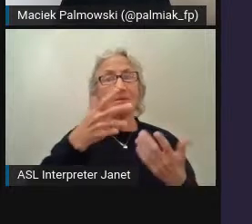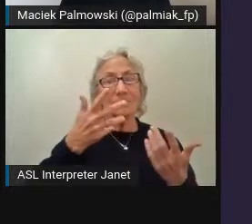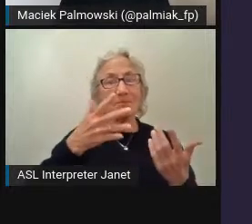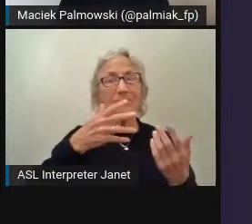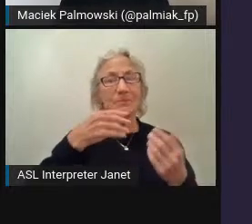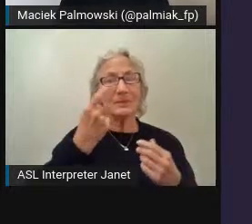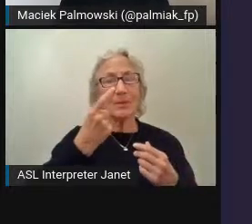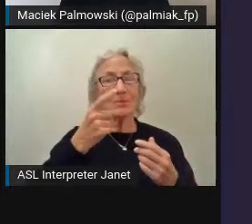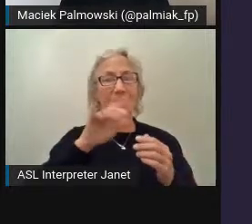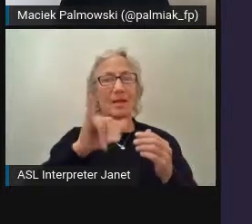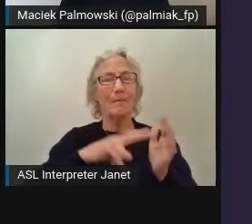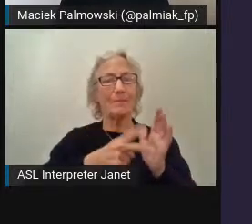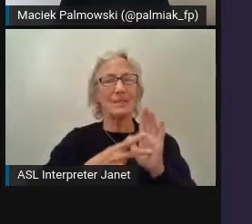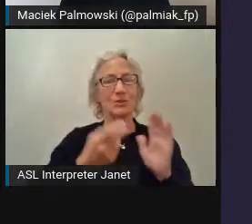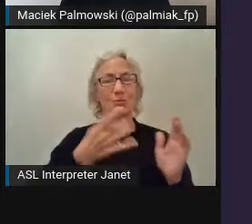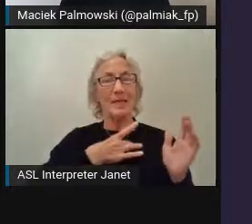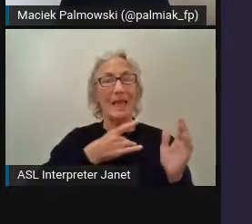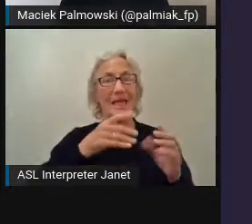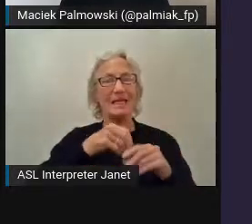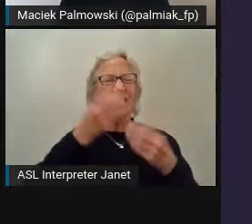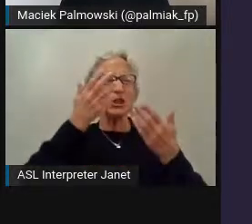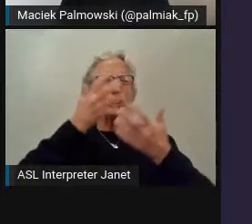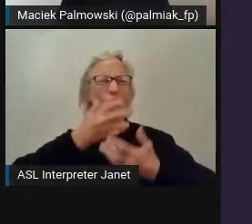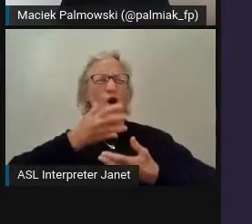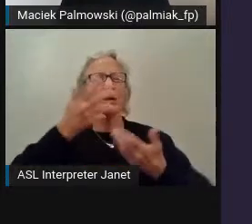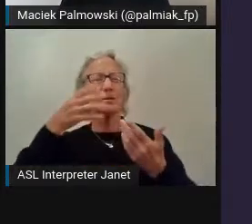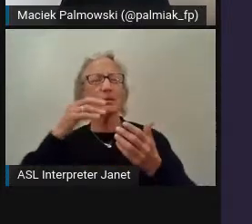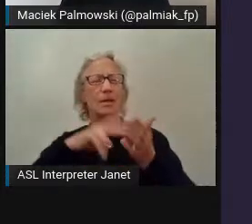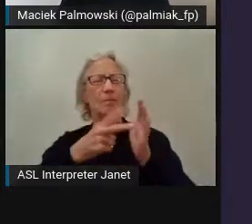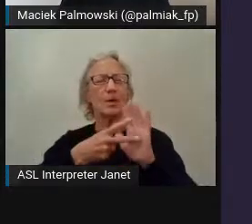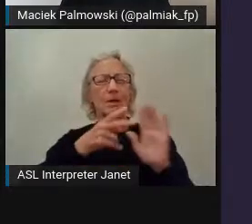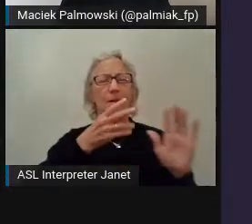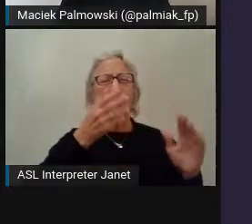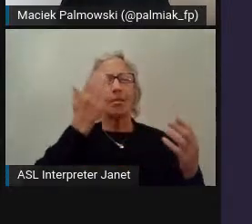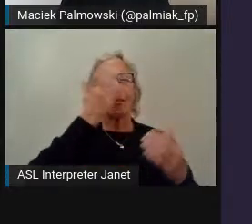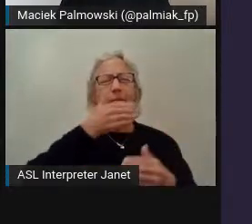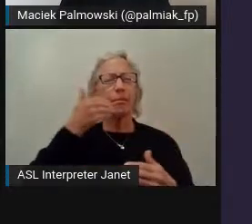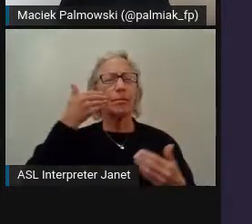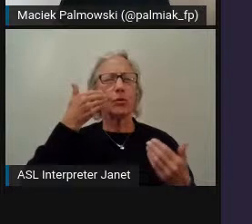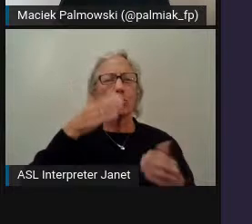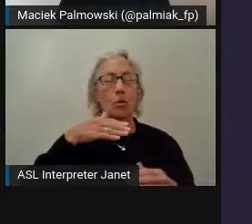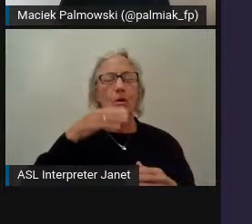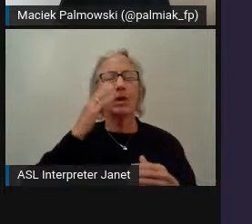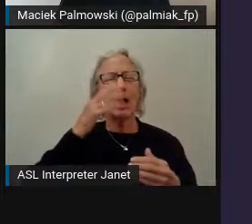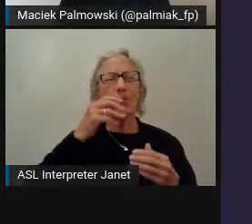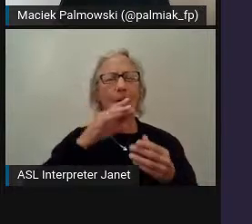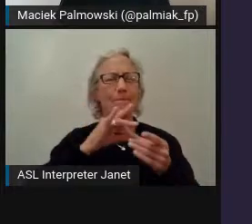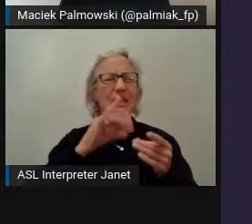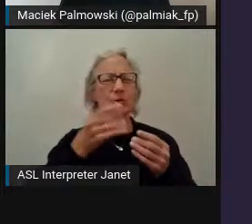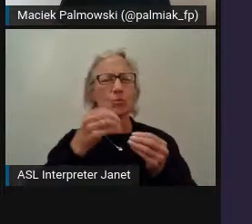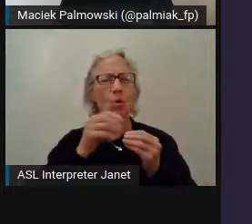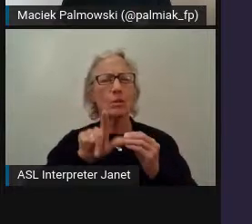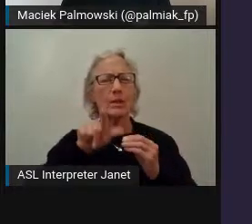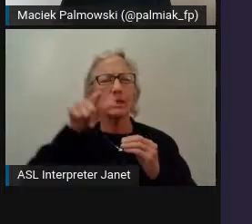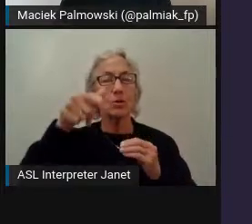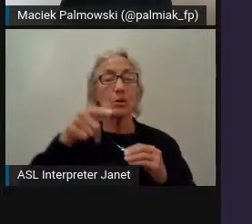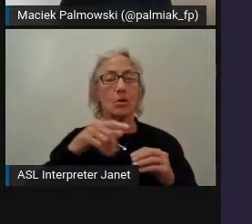And if we are developing something we are kind of developing it in the dark. That is why it is also important to use other